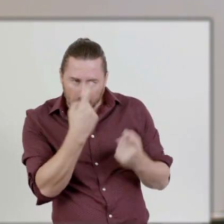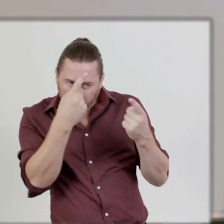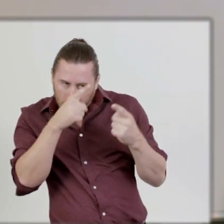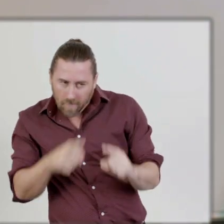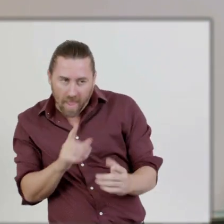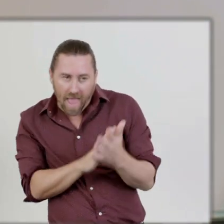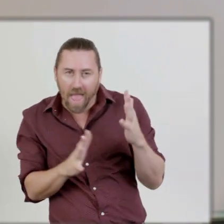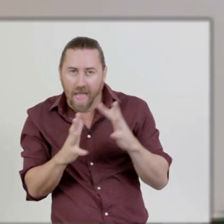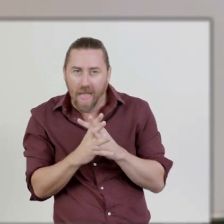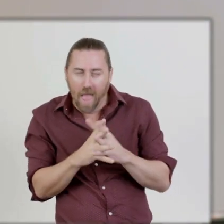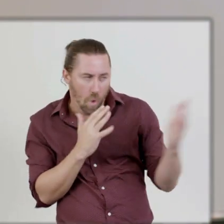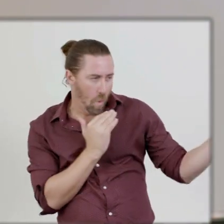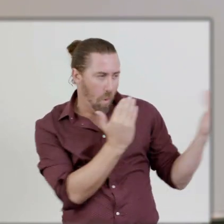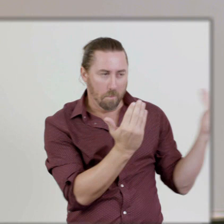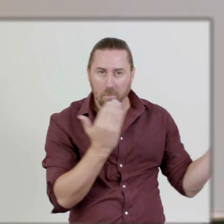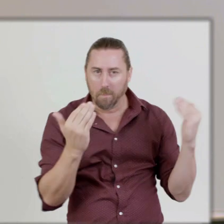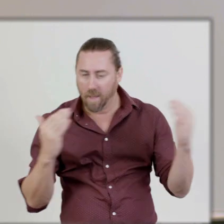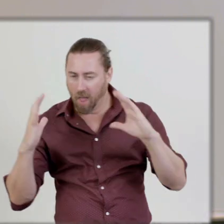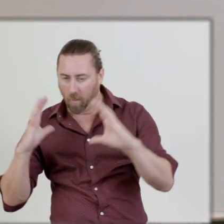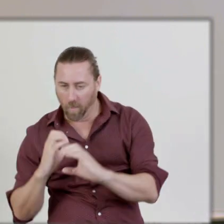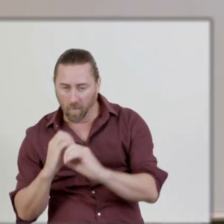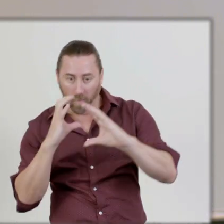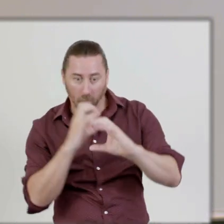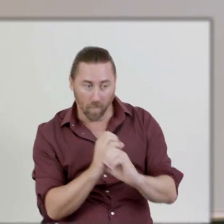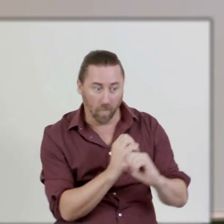Now that we have found a way to represent the relative size of each planet,